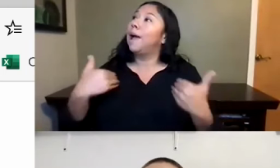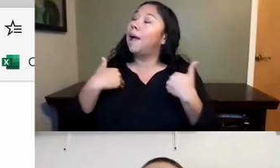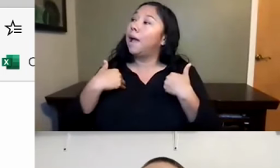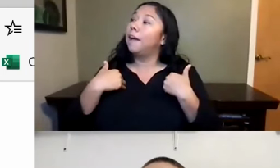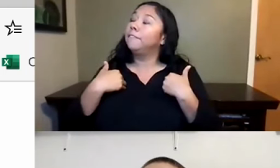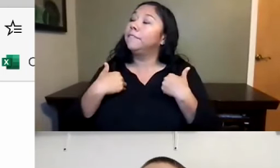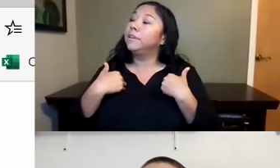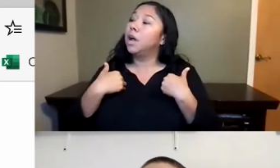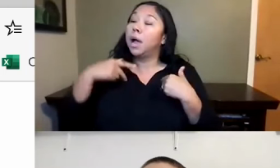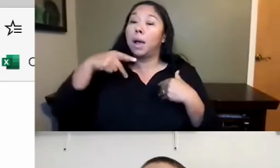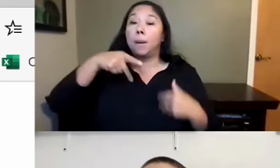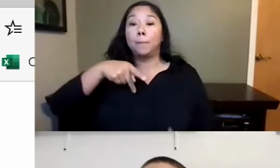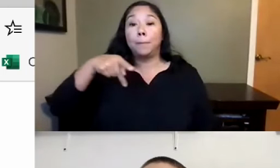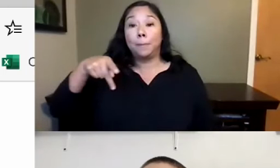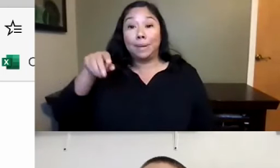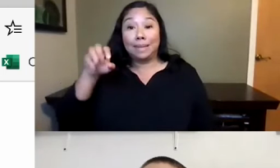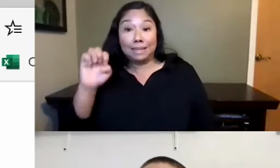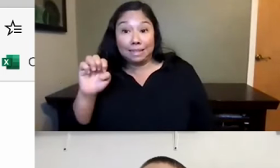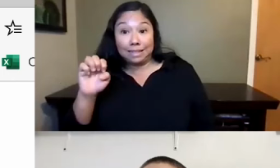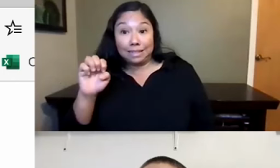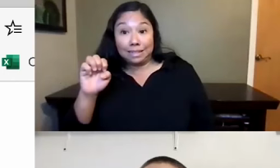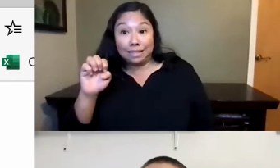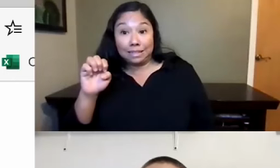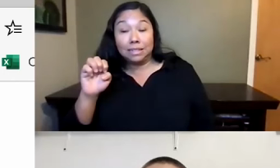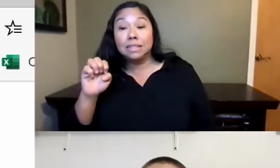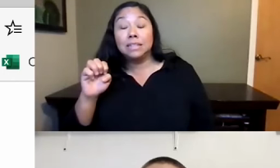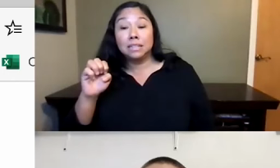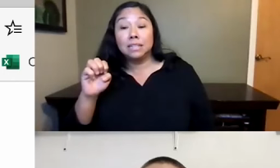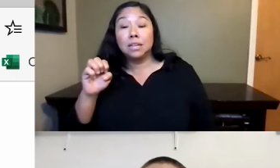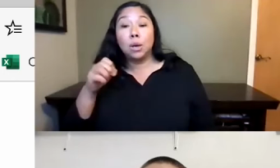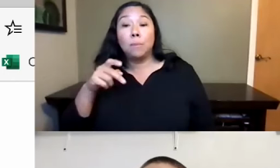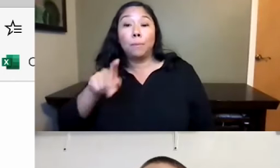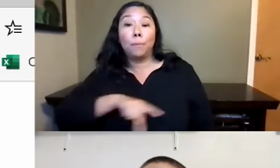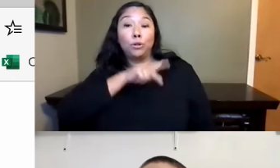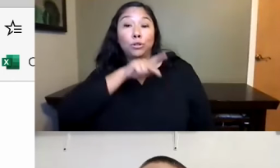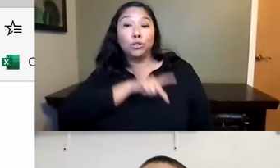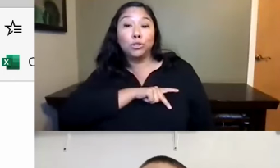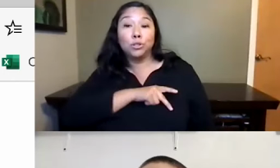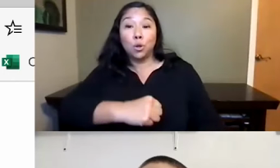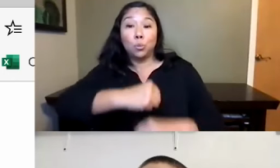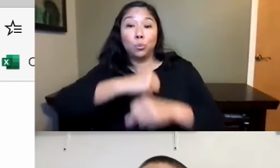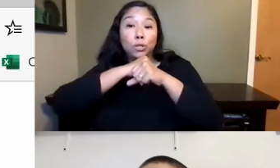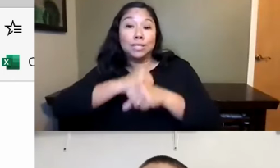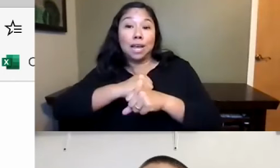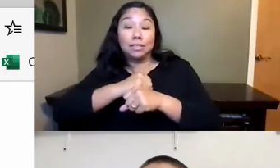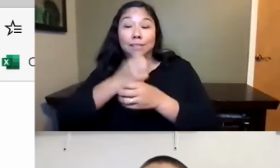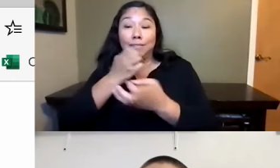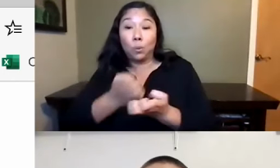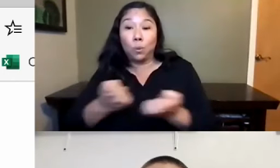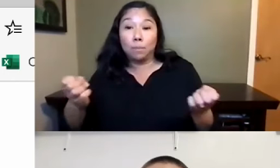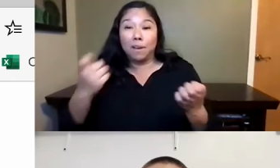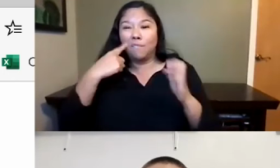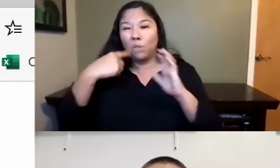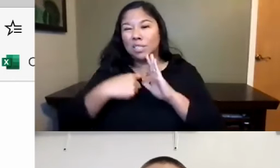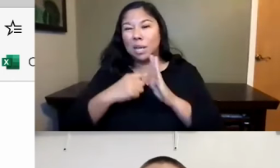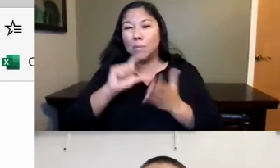personal protective equipment. For example, small bottles of hand sanitizer. We can do virtual